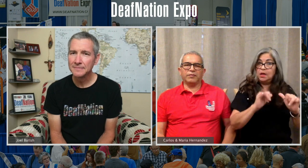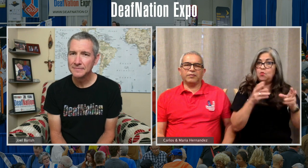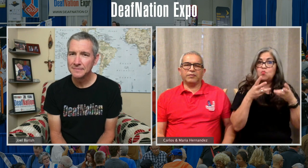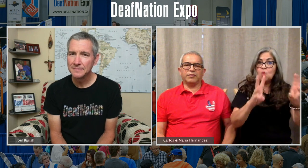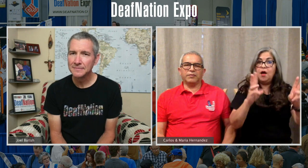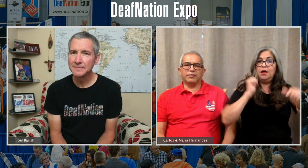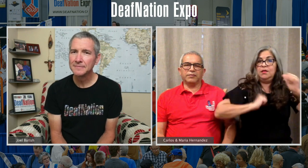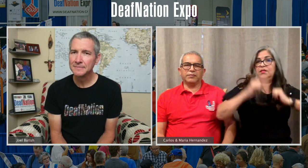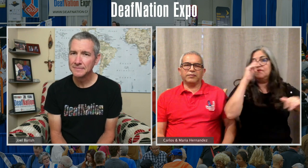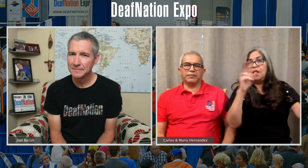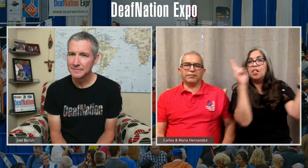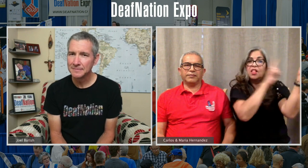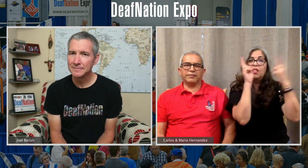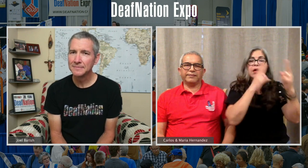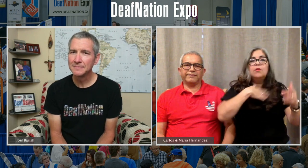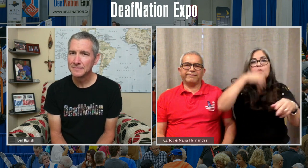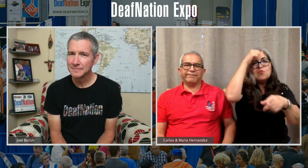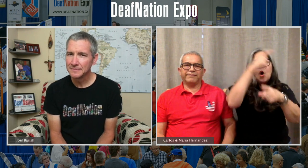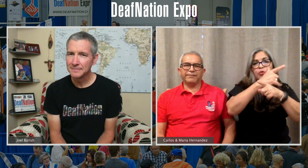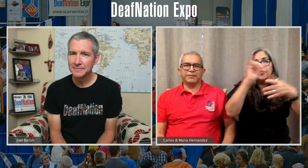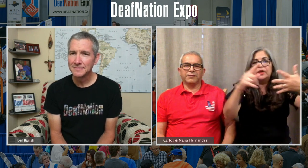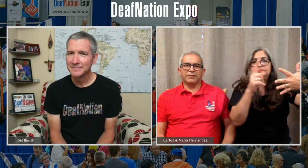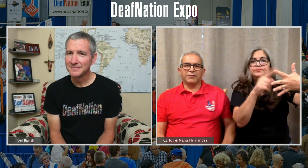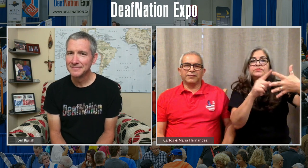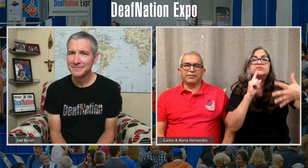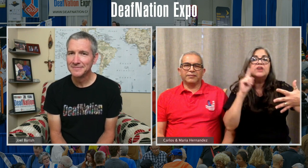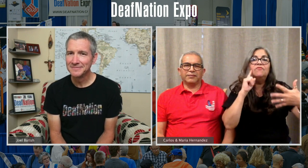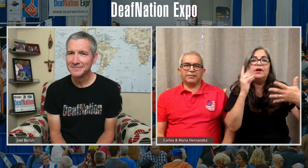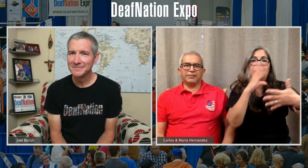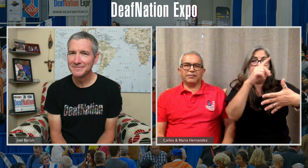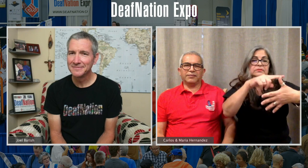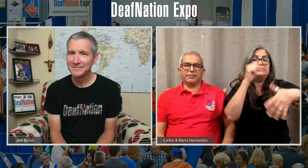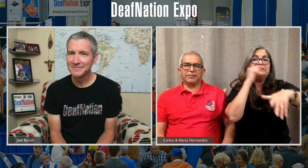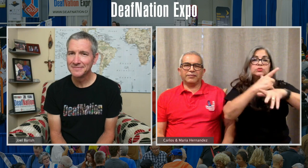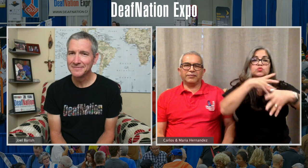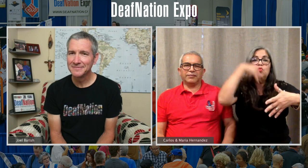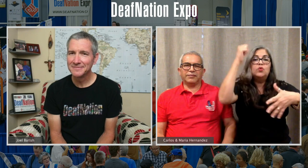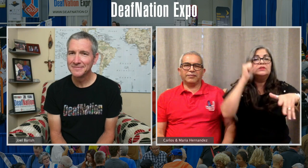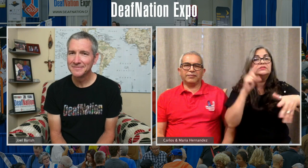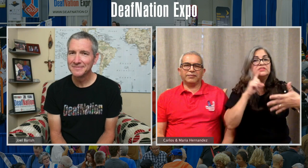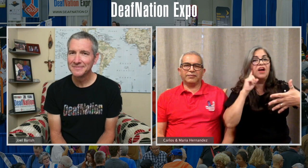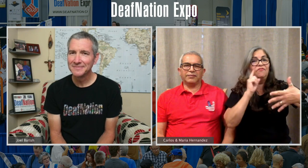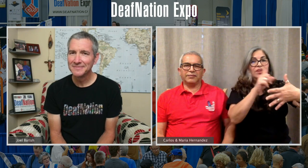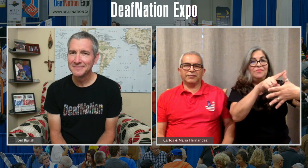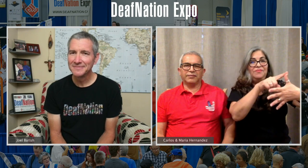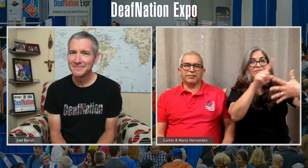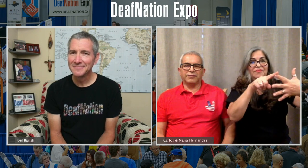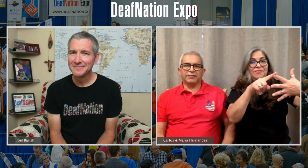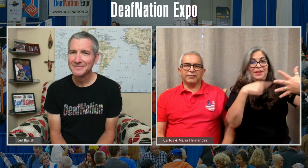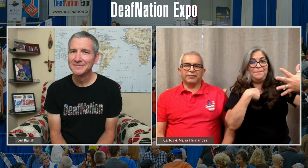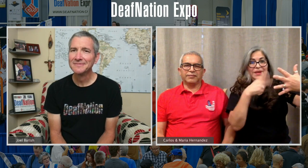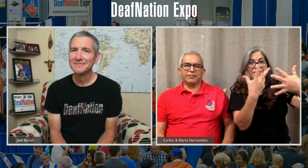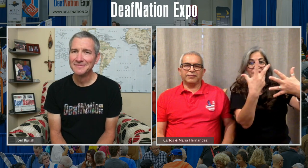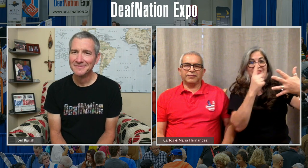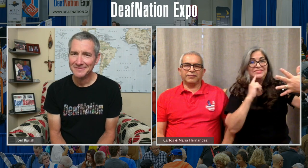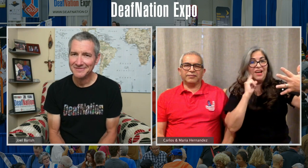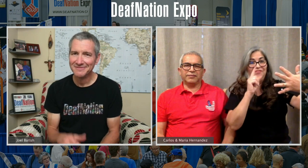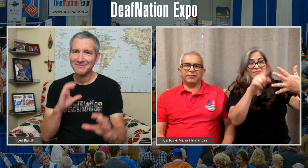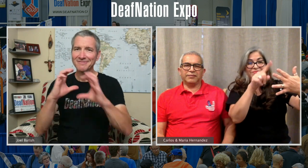the same way as playing with my brother, the deaf one. And my oldest sister is deaf. Three of us are deaf.